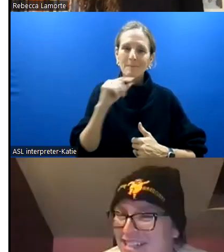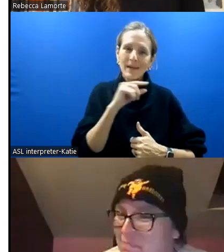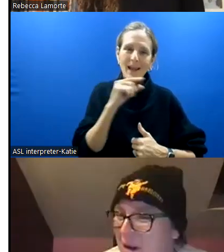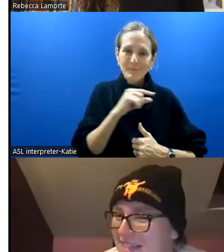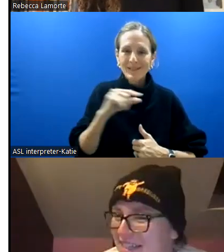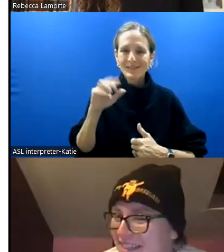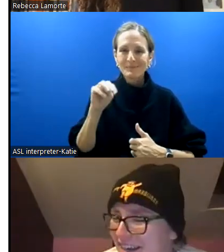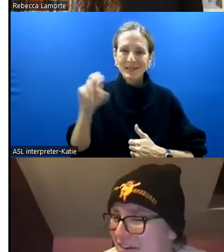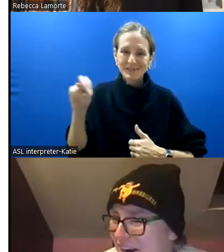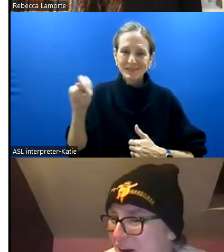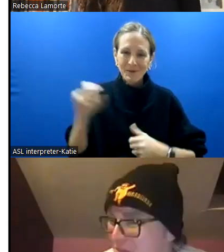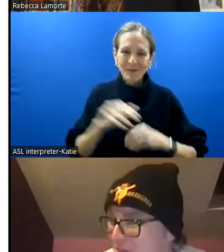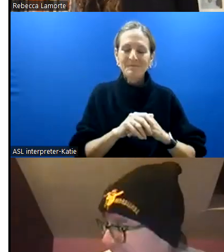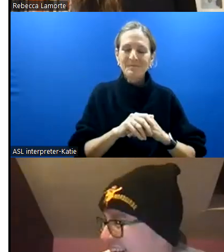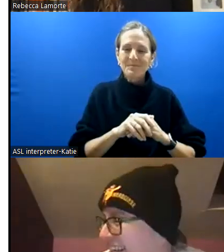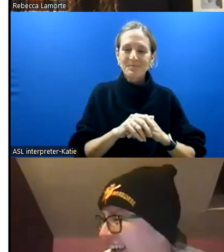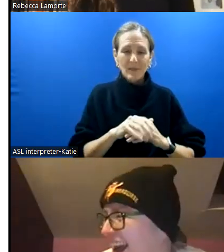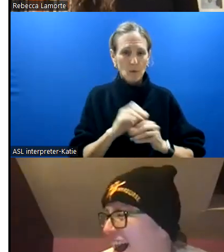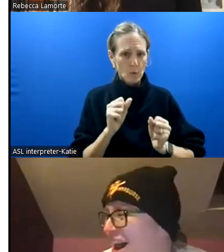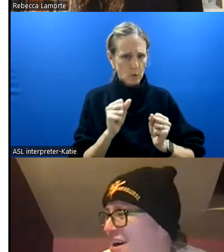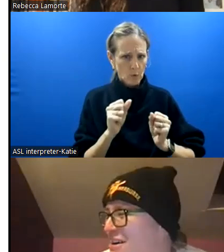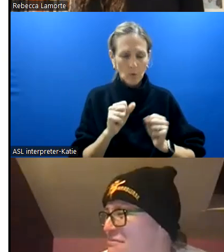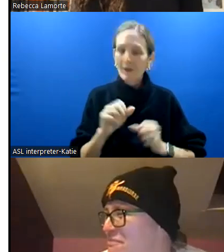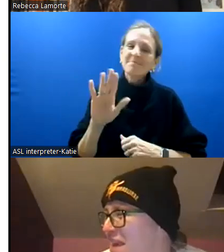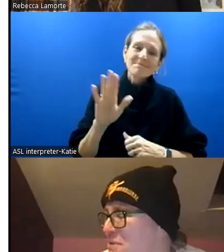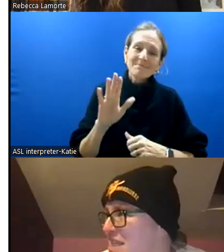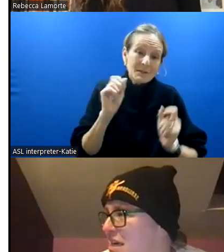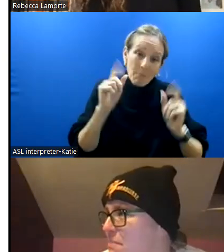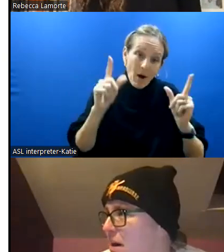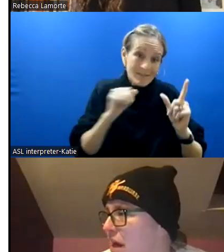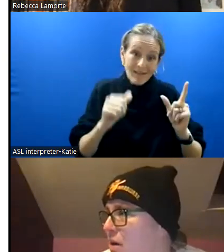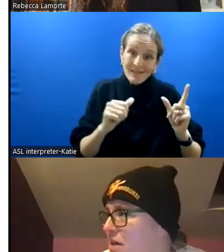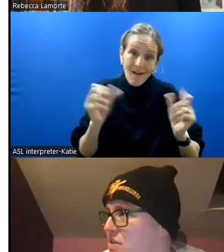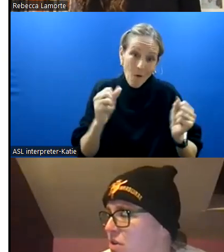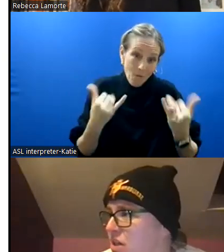Surprisingly not right now. But I was thinking about how I just worked